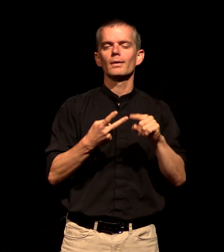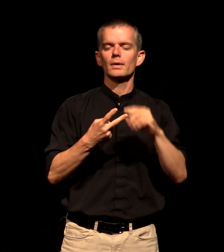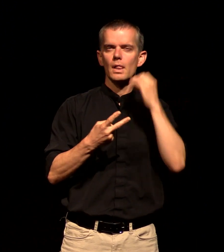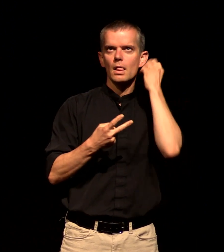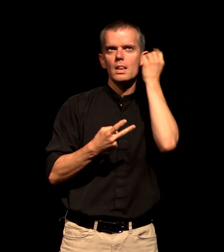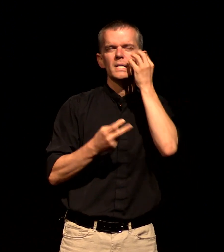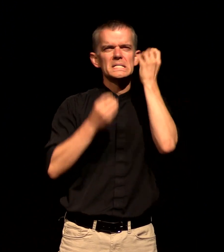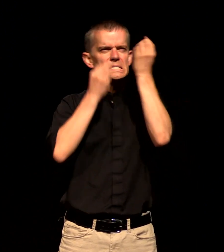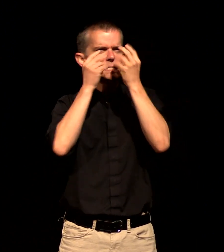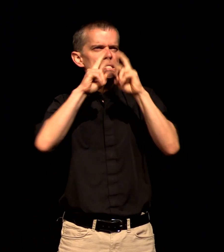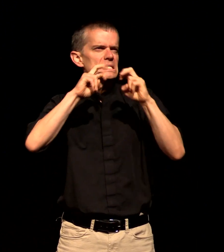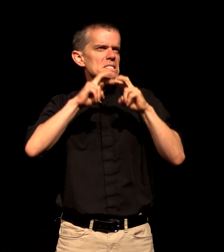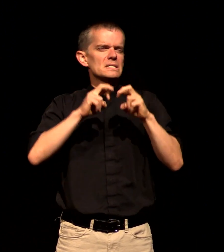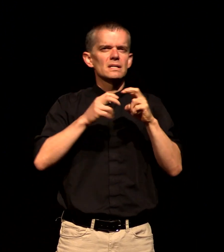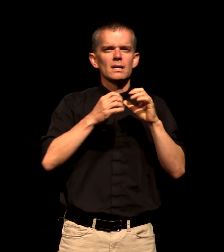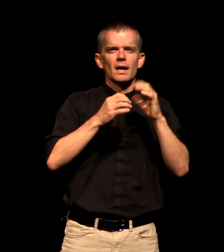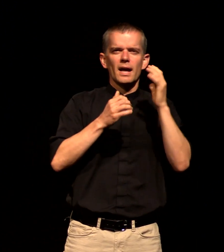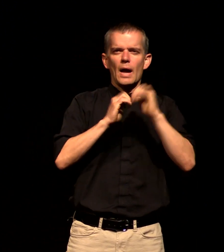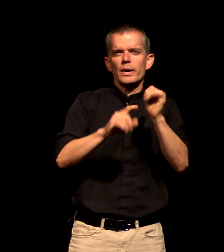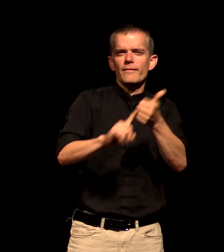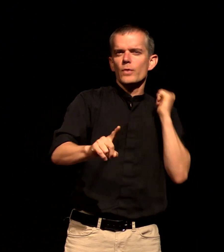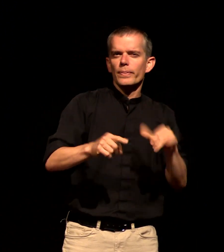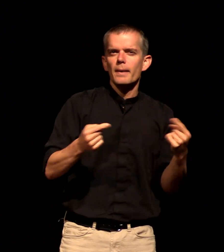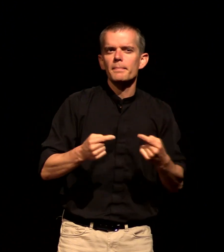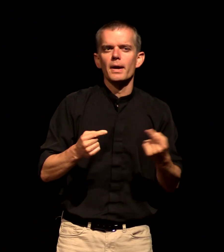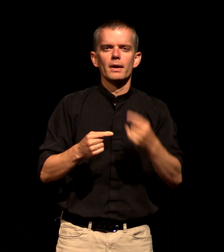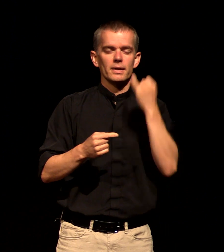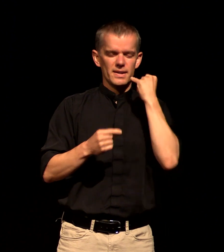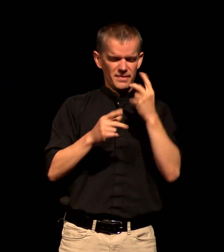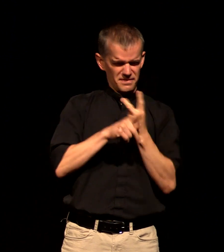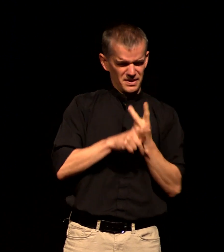it long enough. It'll never happen again. Third one,